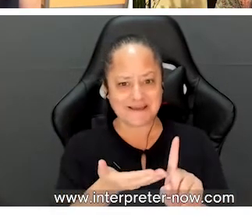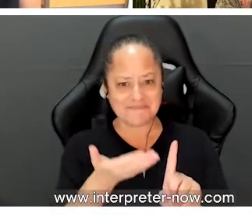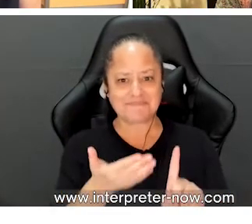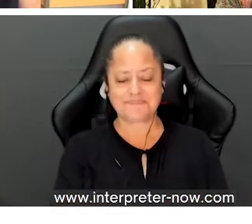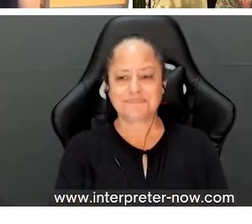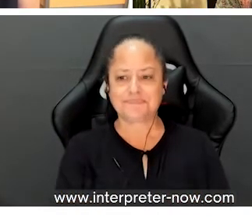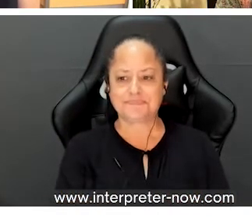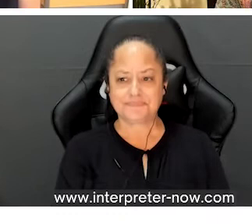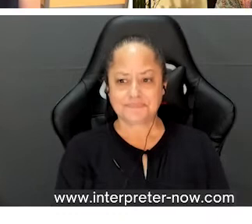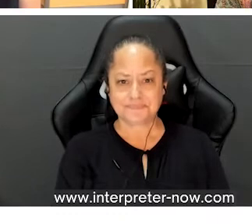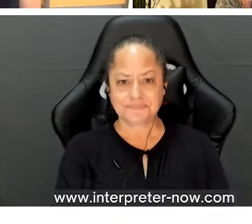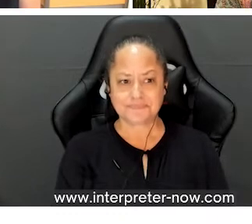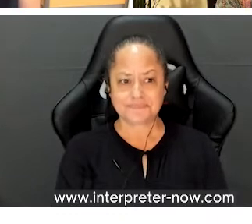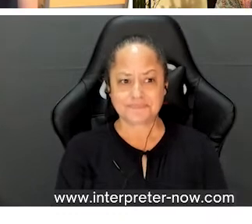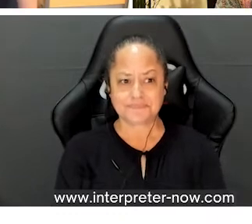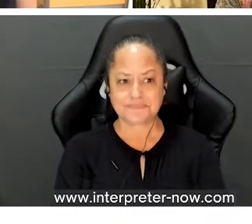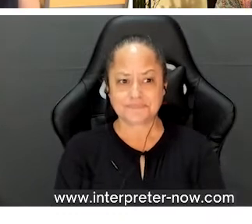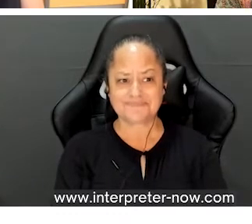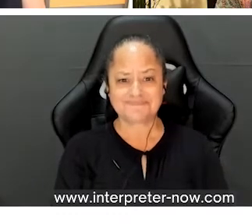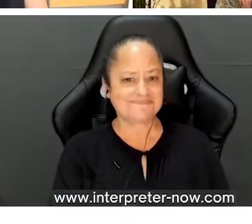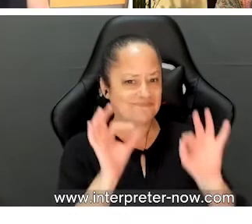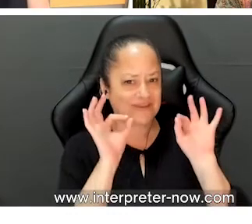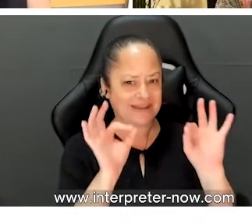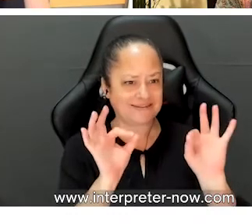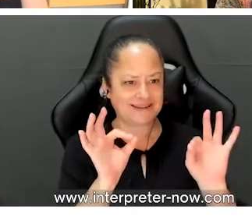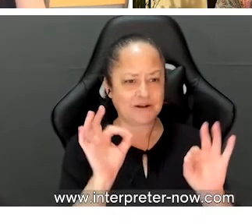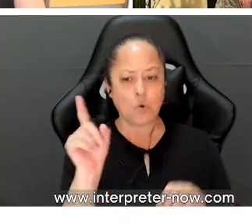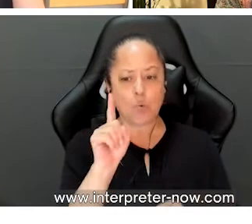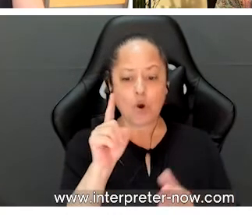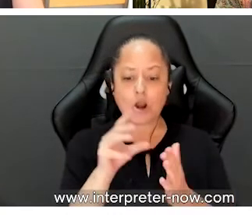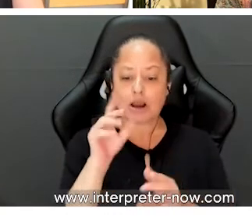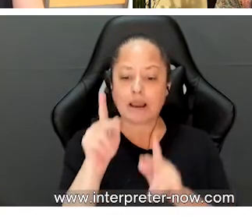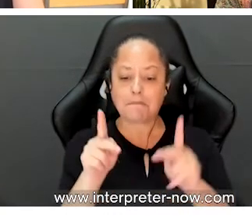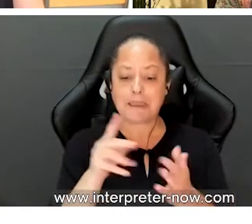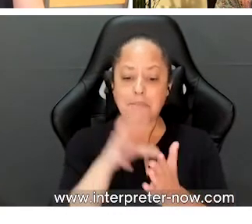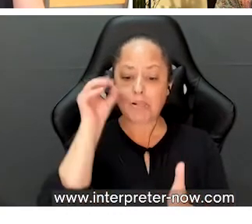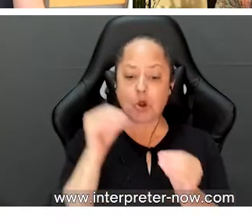Fantastic. Where can people learn more about your work?